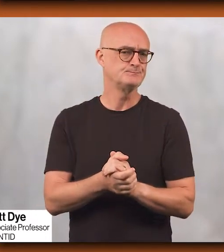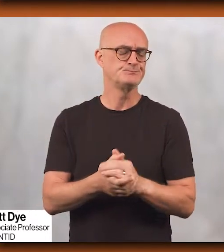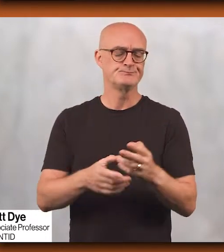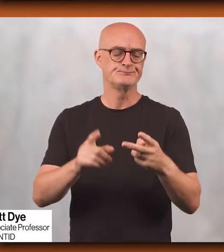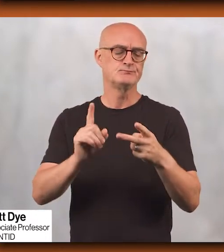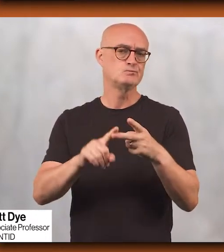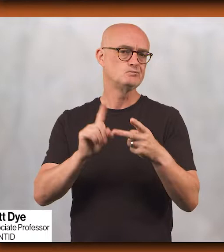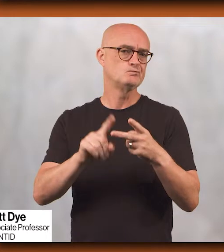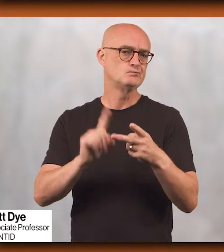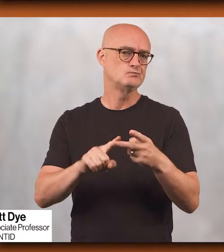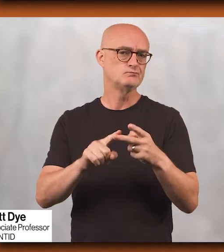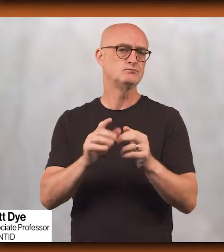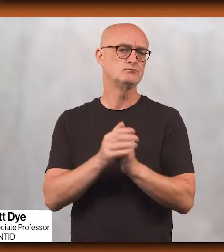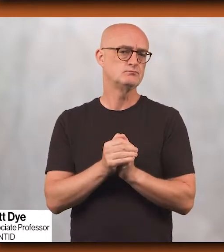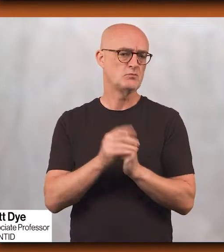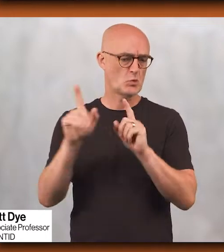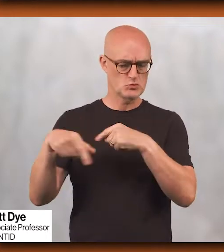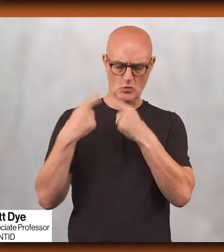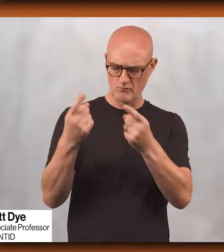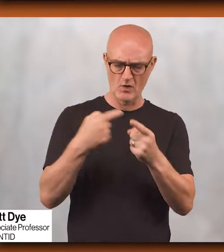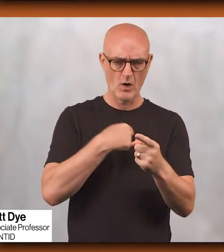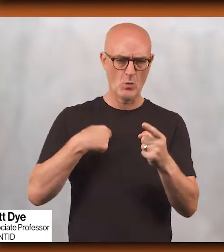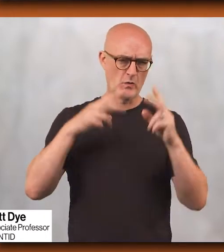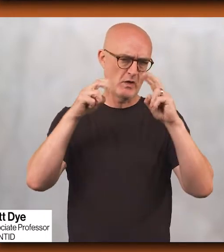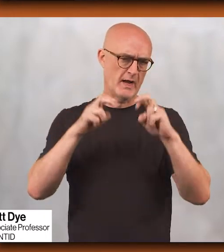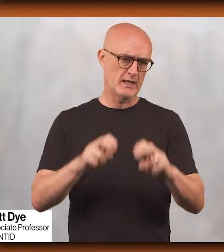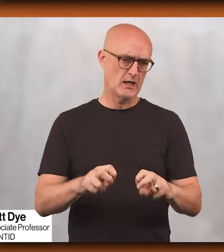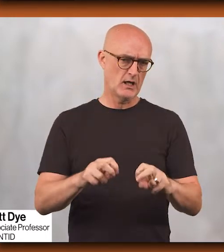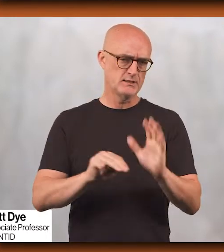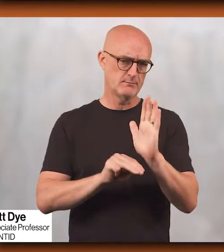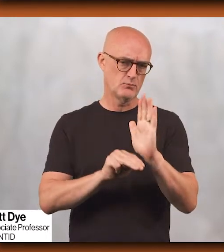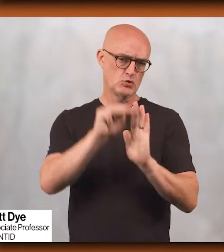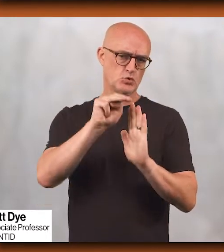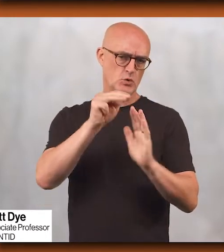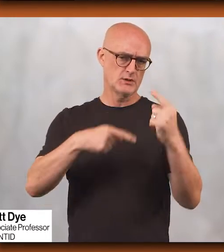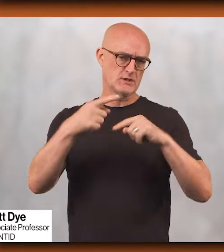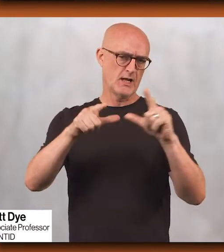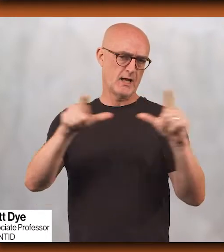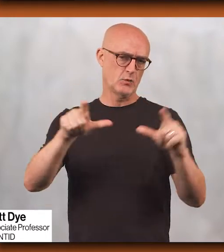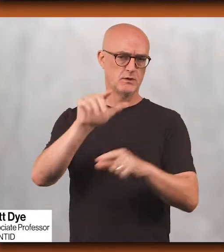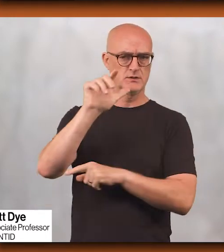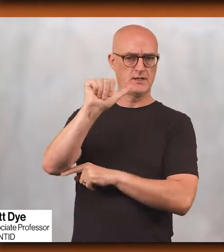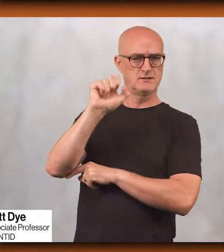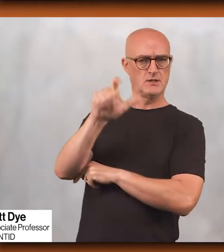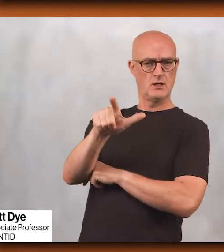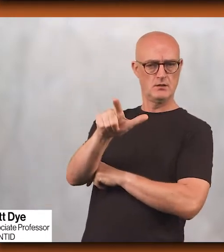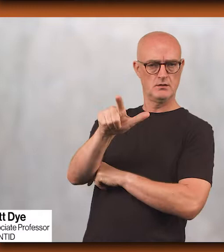do we see the influence of these perceptual and articulatory pressures on the evolution